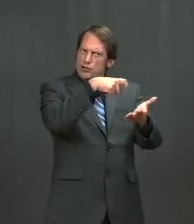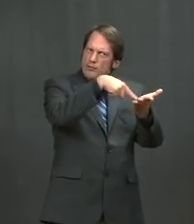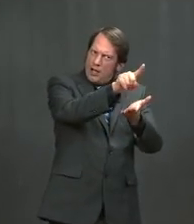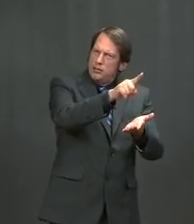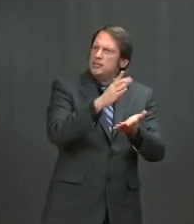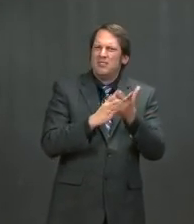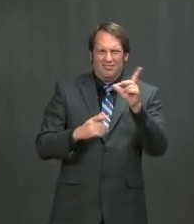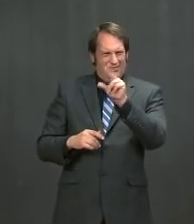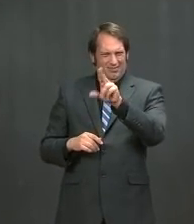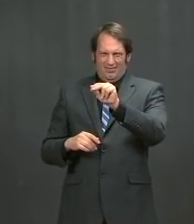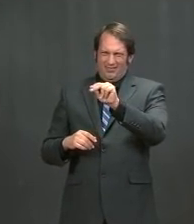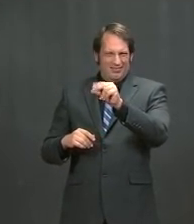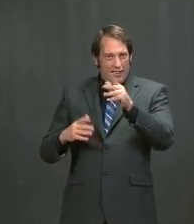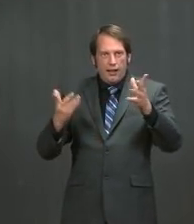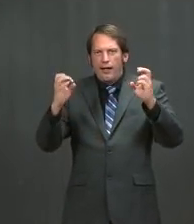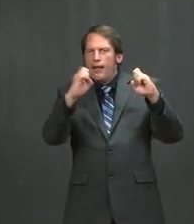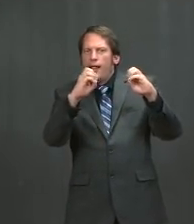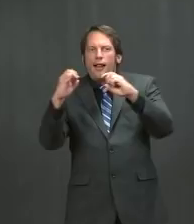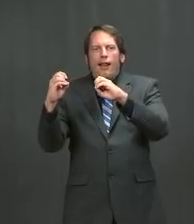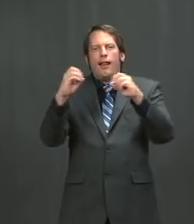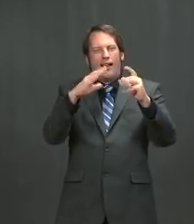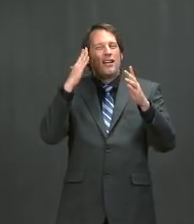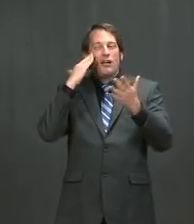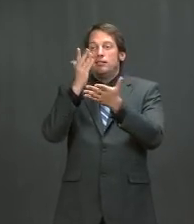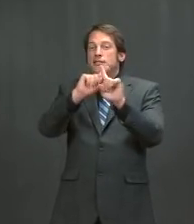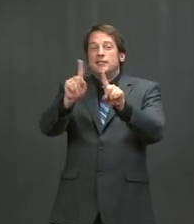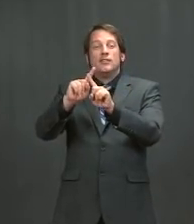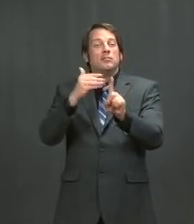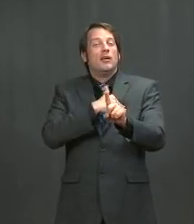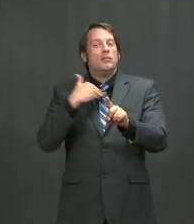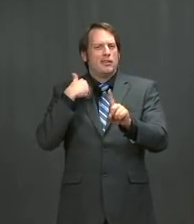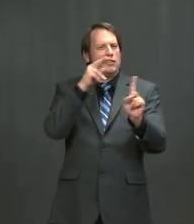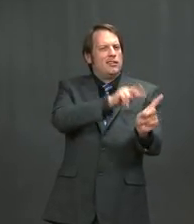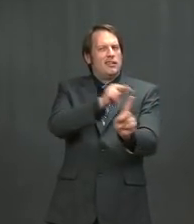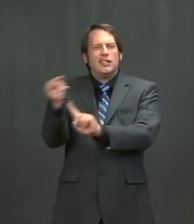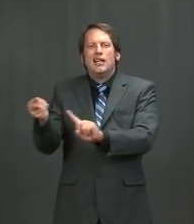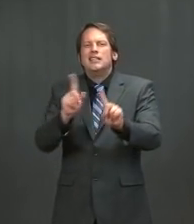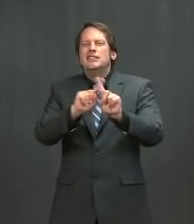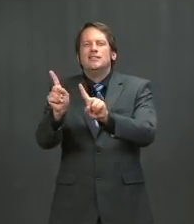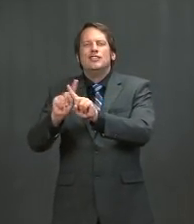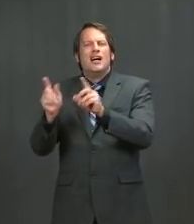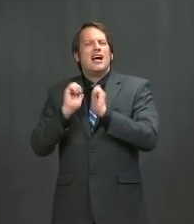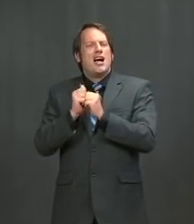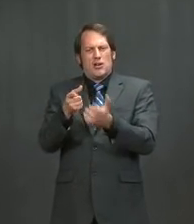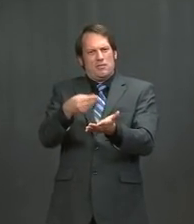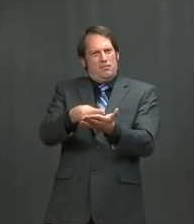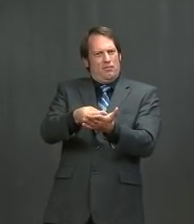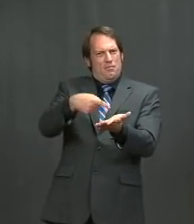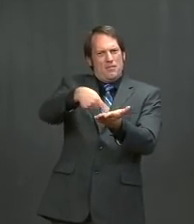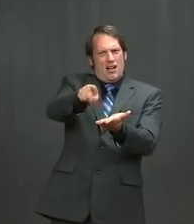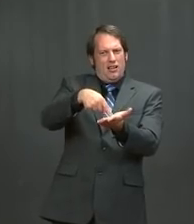and we expect the question of how to pay for the package, if we should pay for the package, to be part of the discussion moving forward. The Press: So the White House